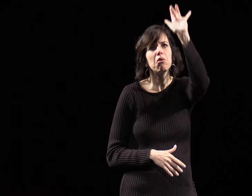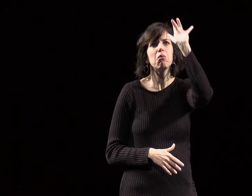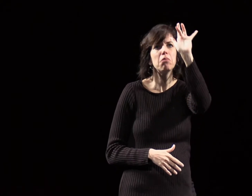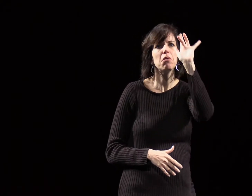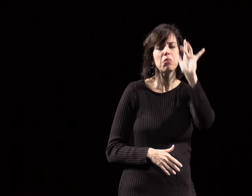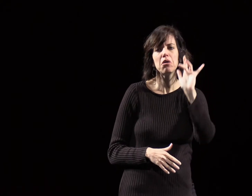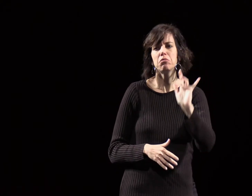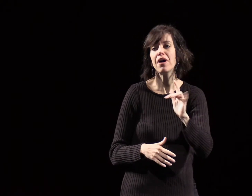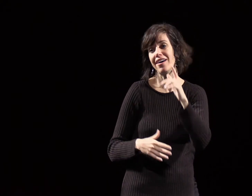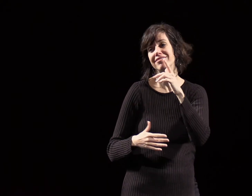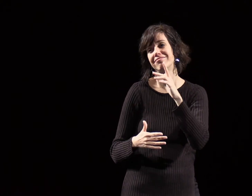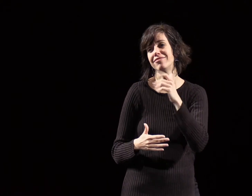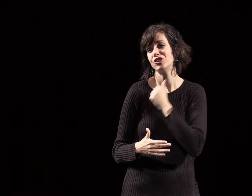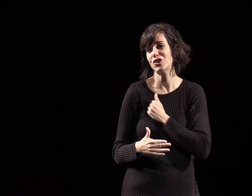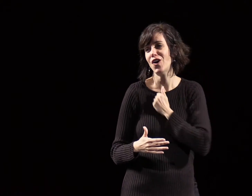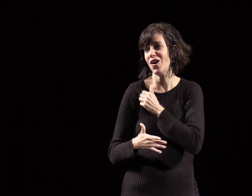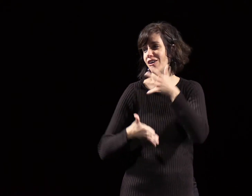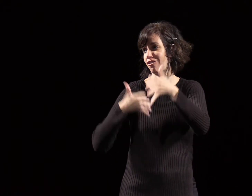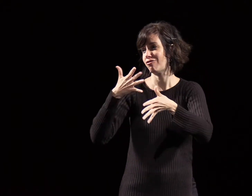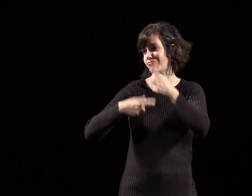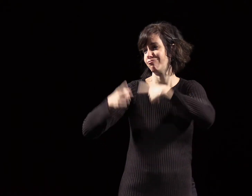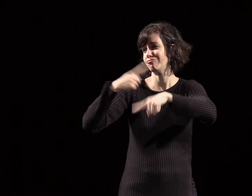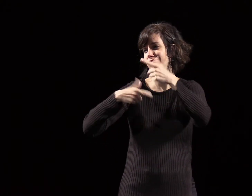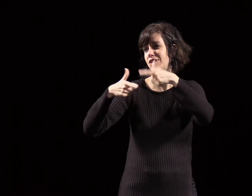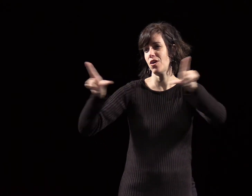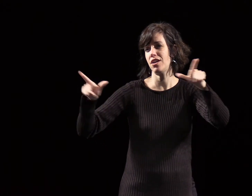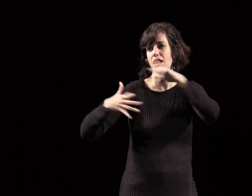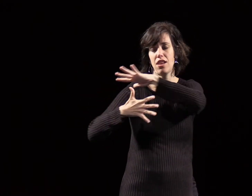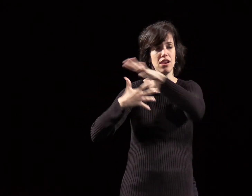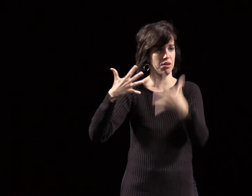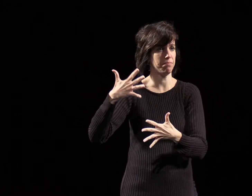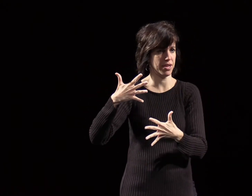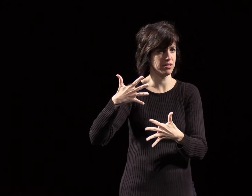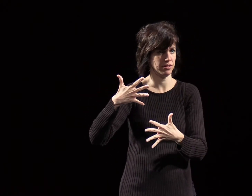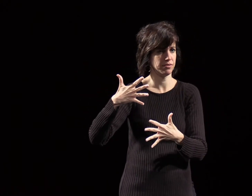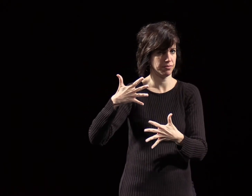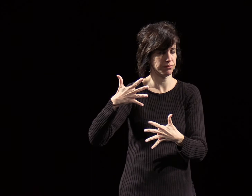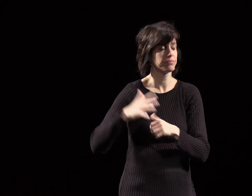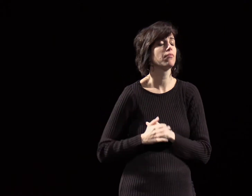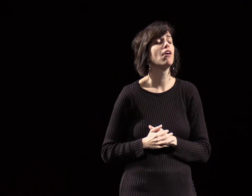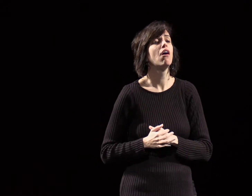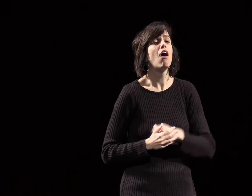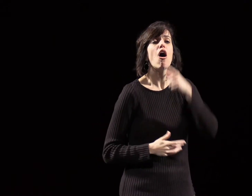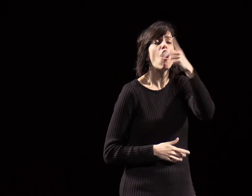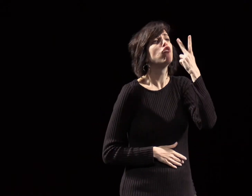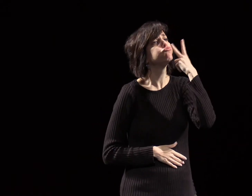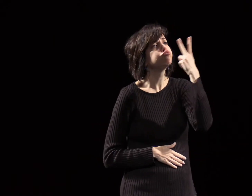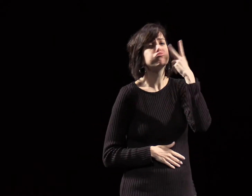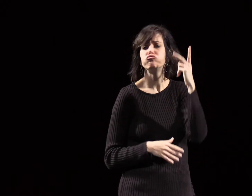So you can click on the table of contents and decide where you want to go. And I do apologize. That is in LIBRAS